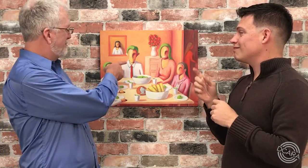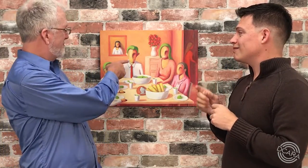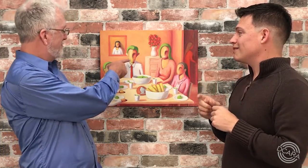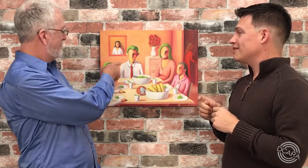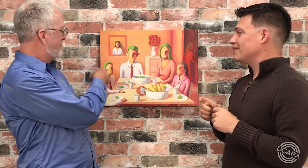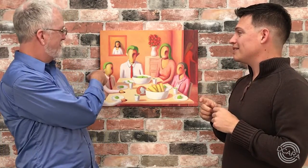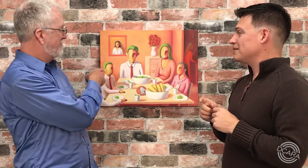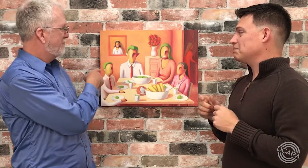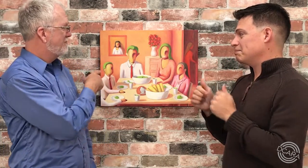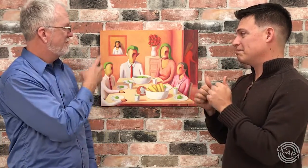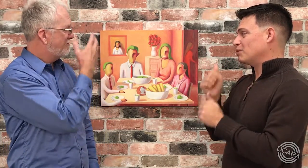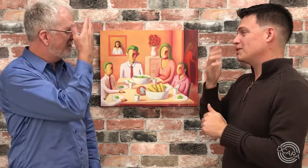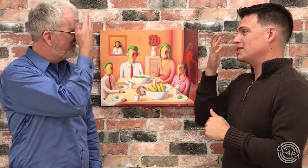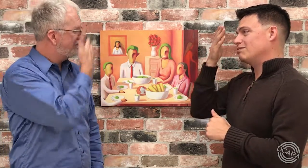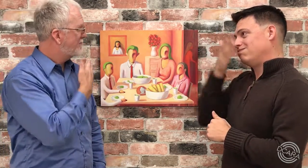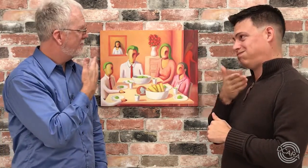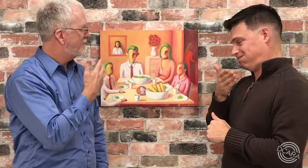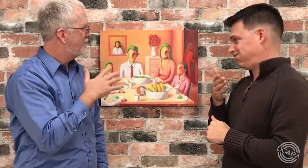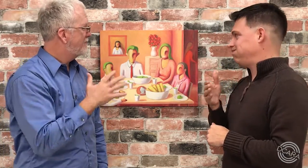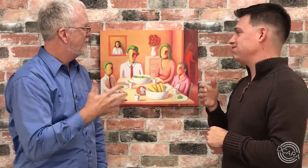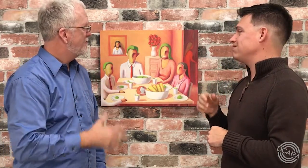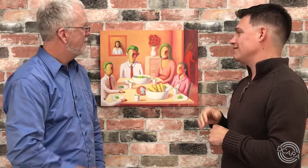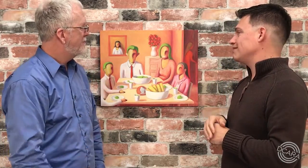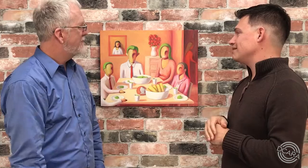Ray: They have no expression. Brian: No expression. Yes.